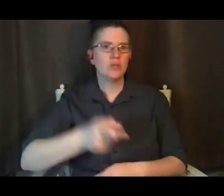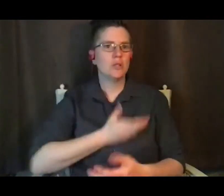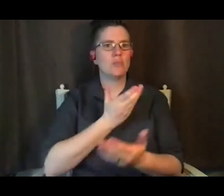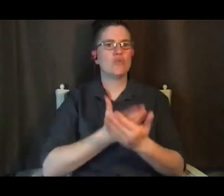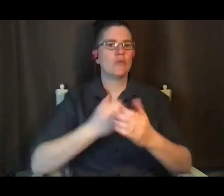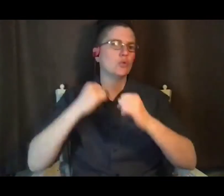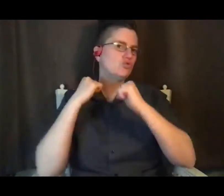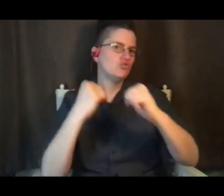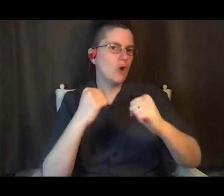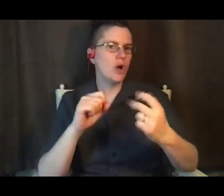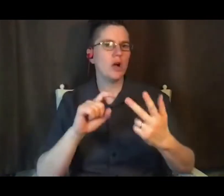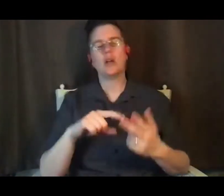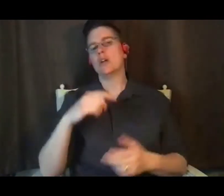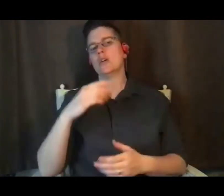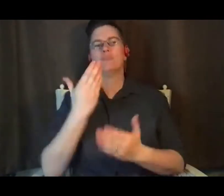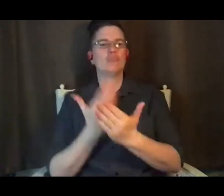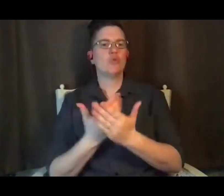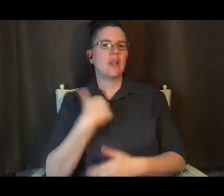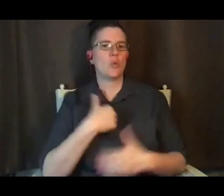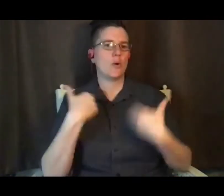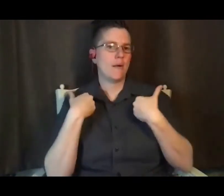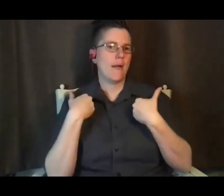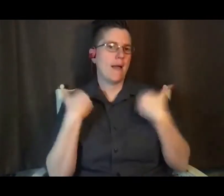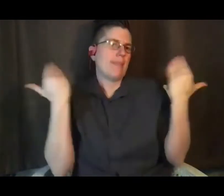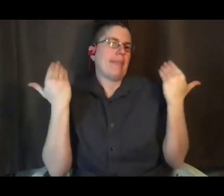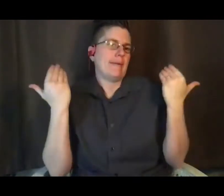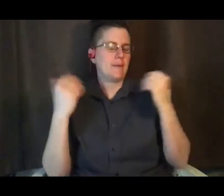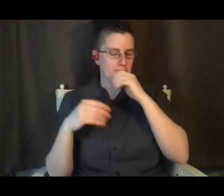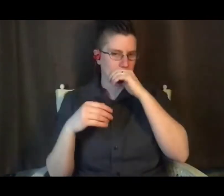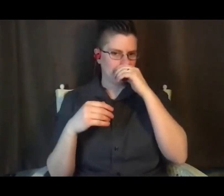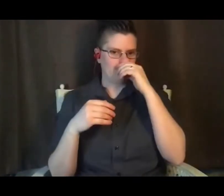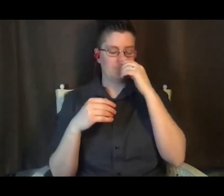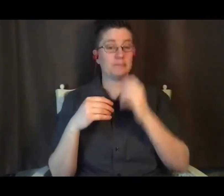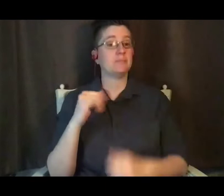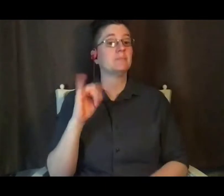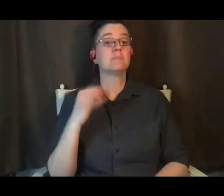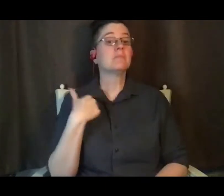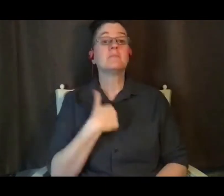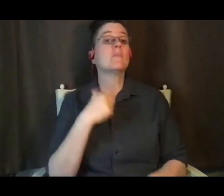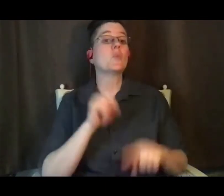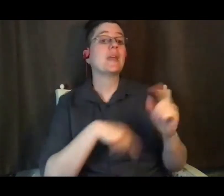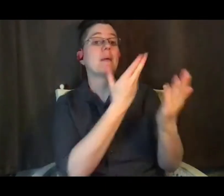we are healthy and that if we cannot prove those things then we are the problem we are